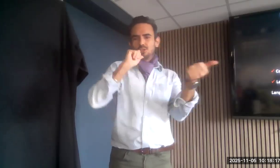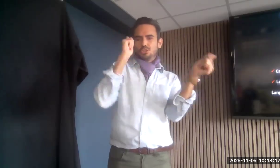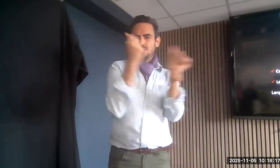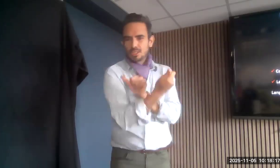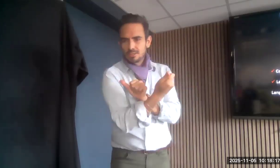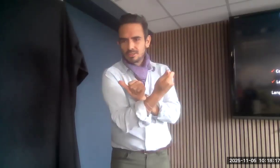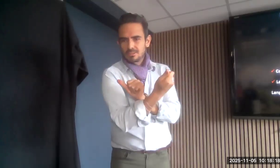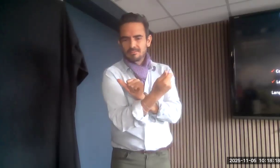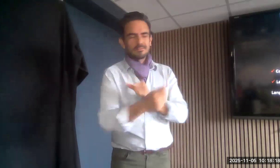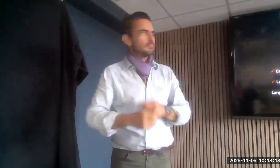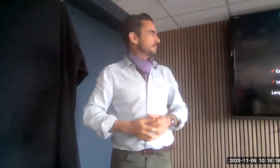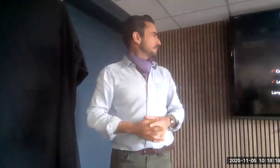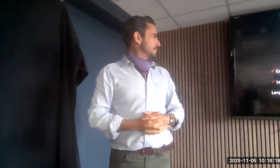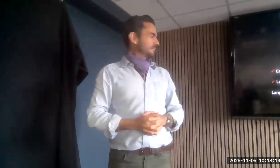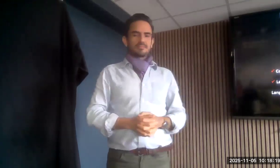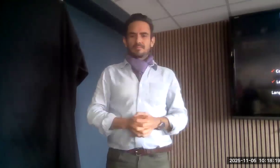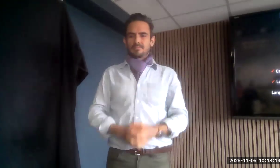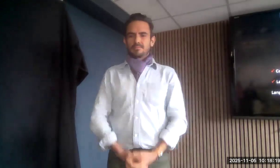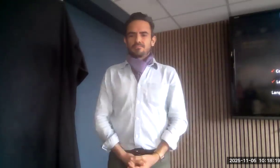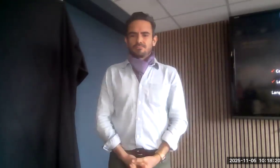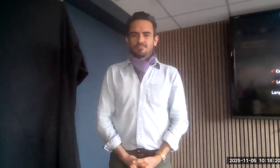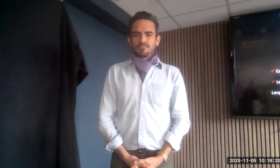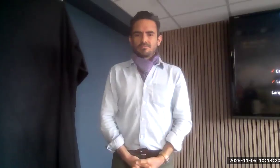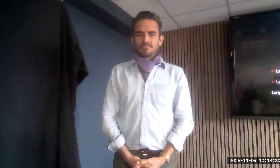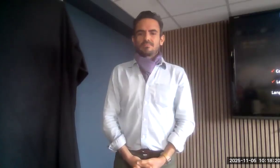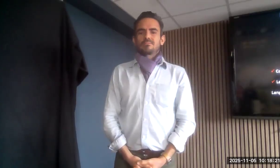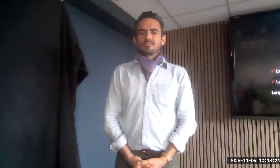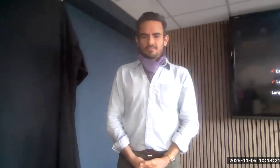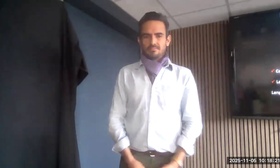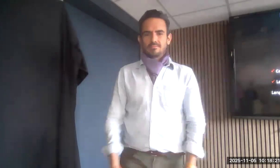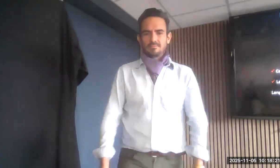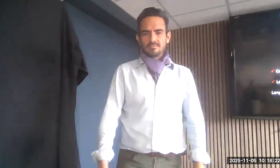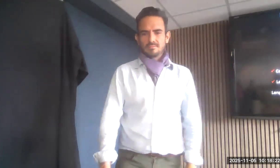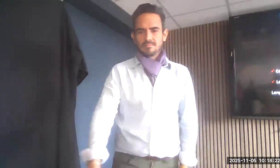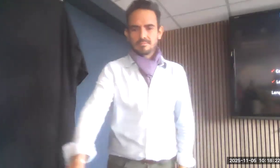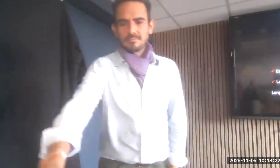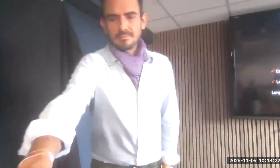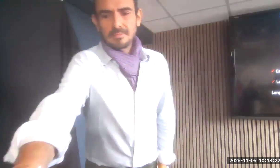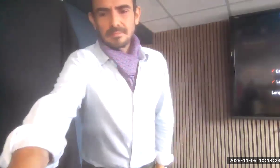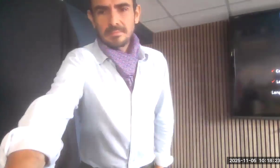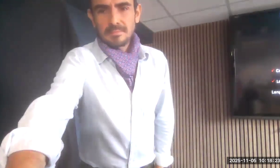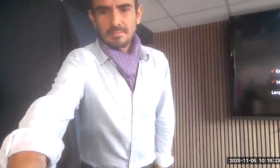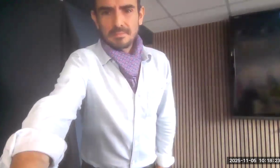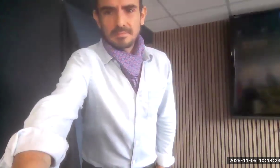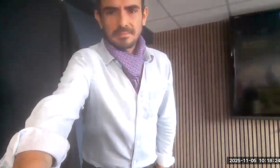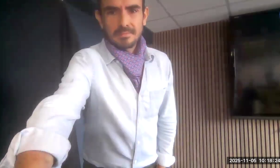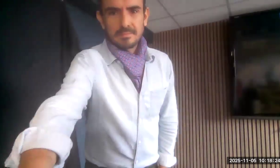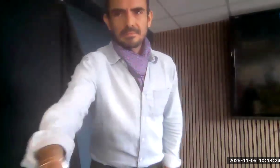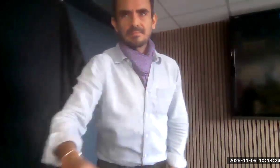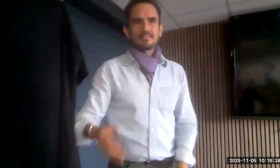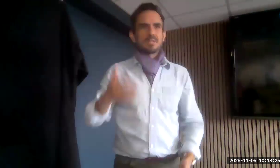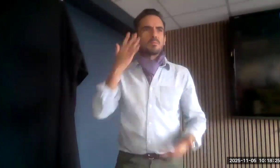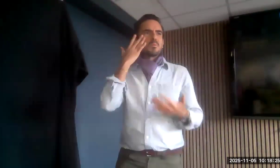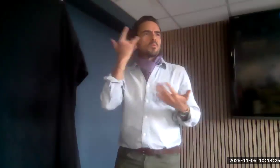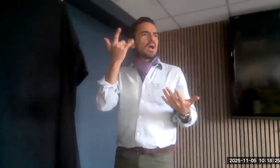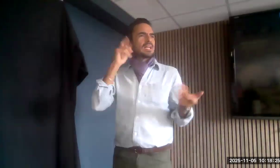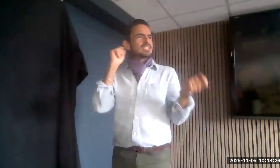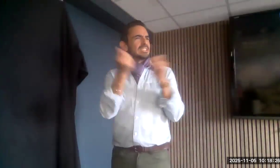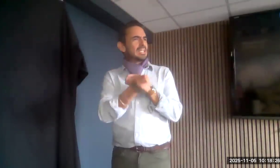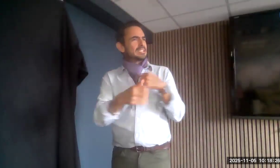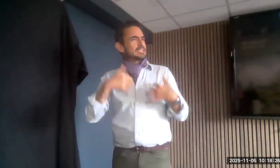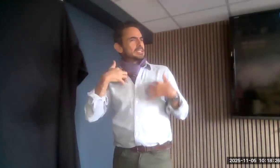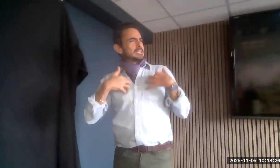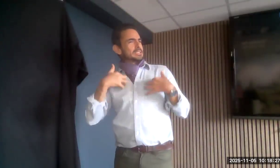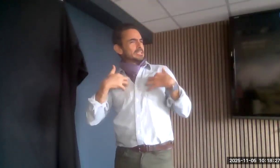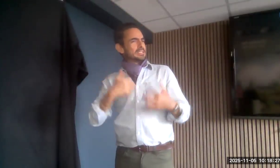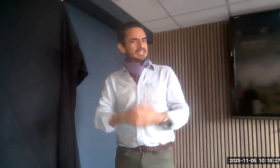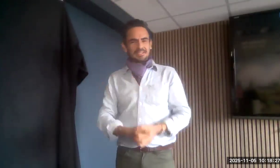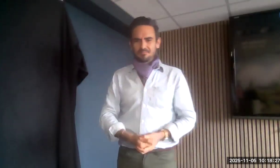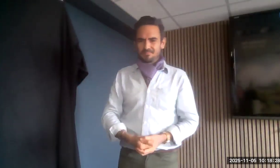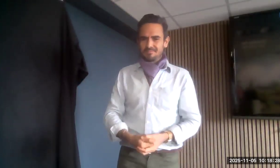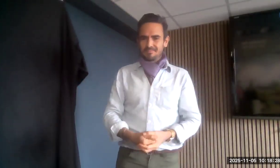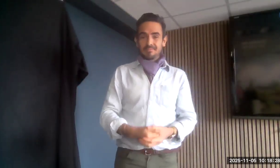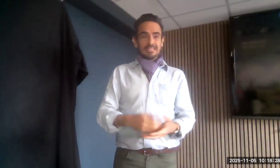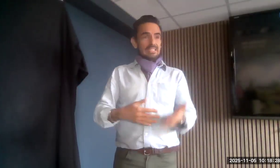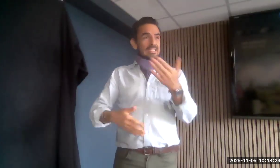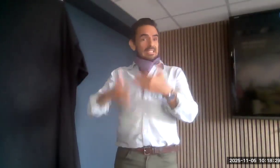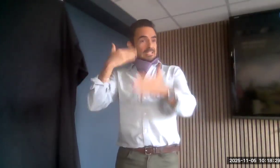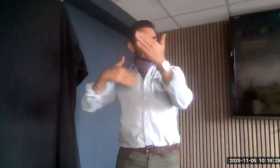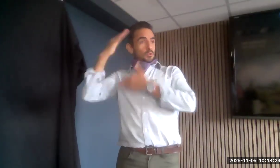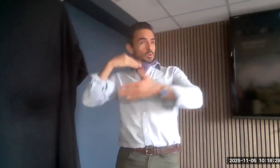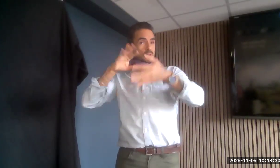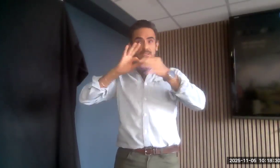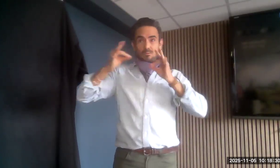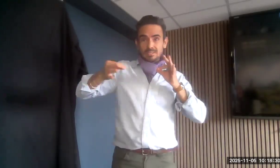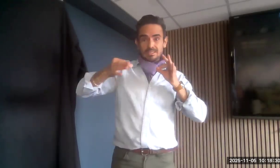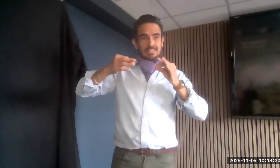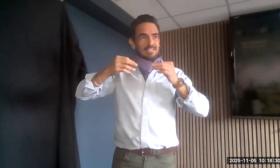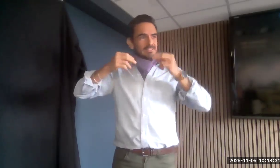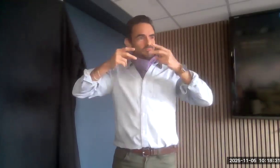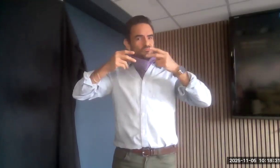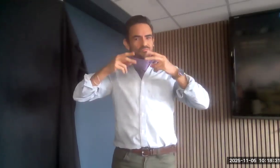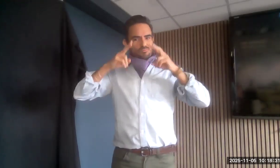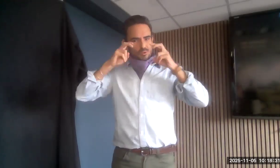So today's theme is language evolution and diachronic change.